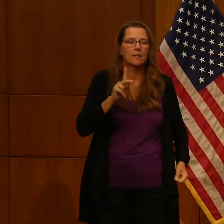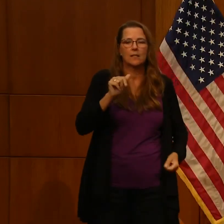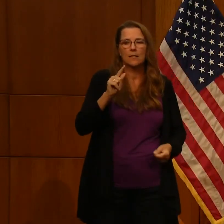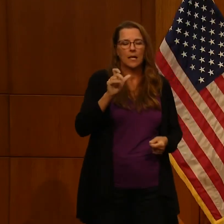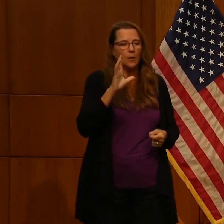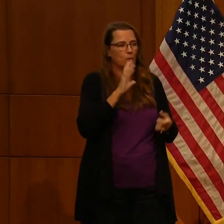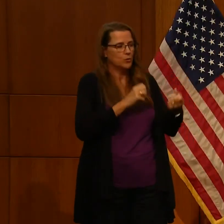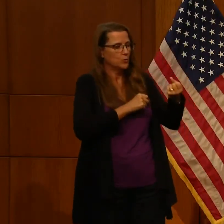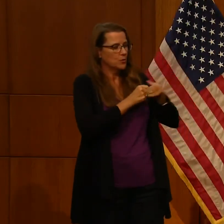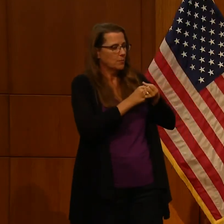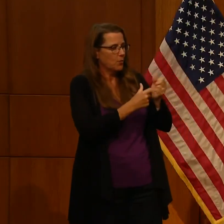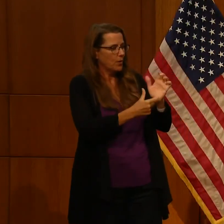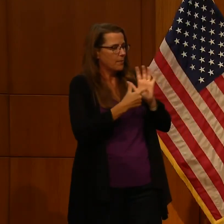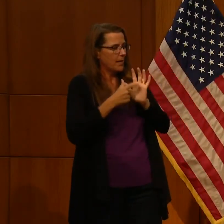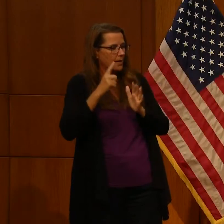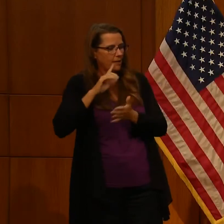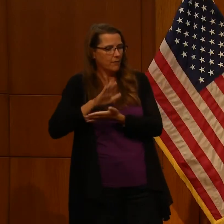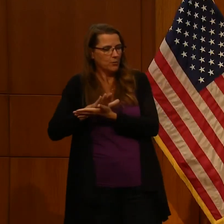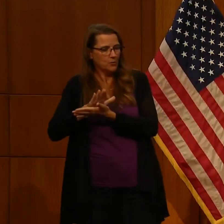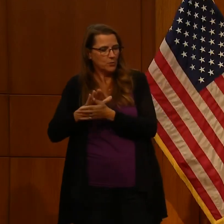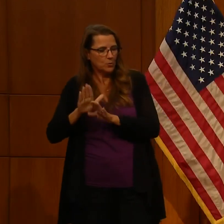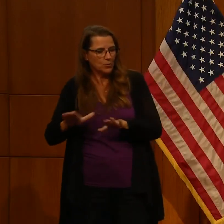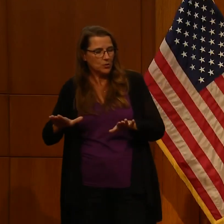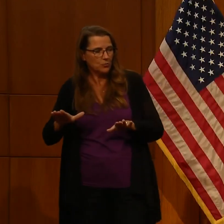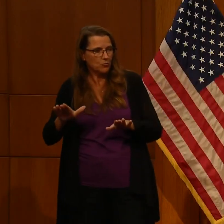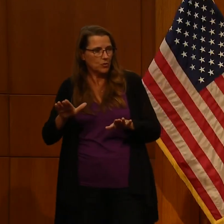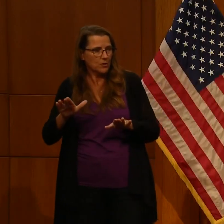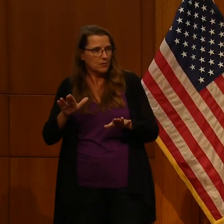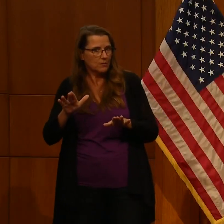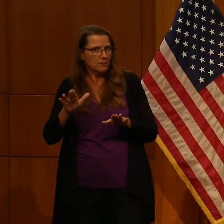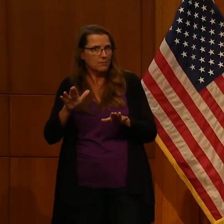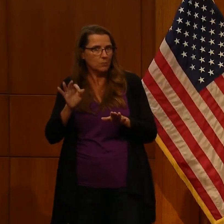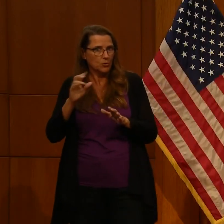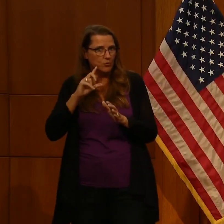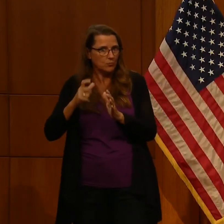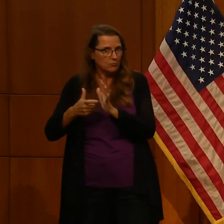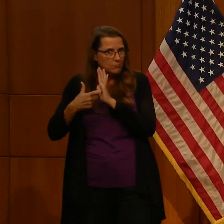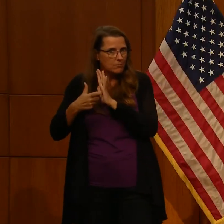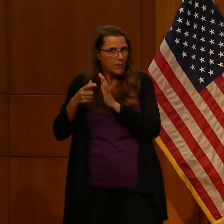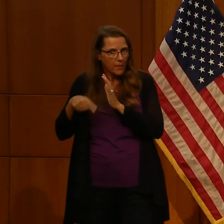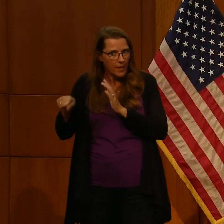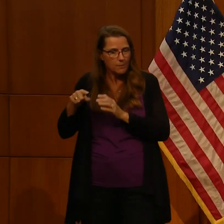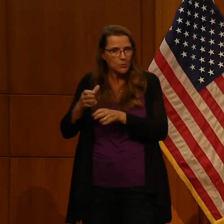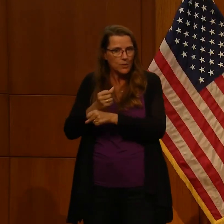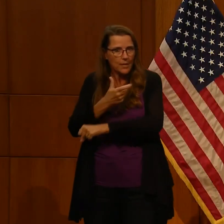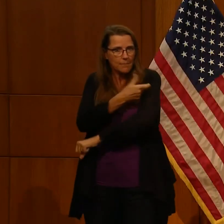ROLLING UP THEIR SLEEVES AND